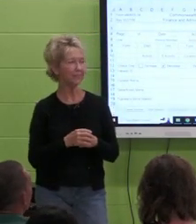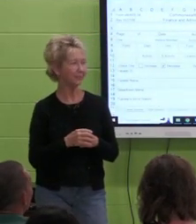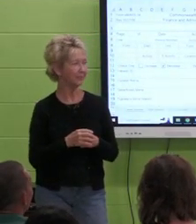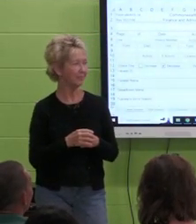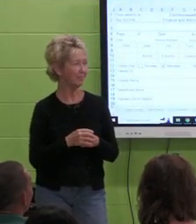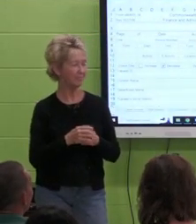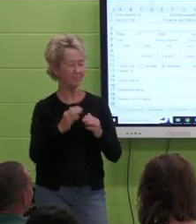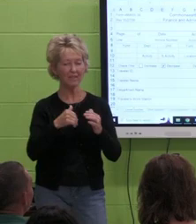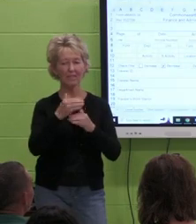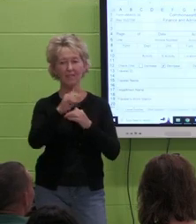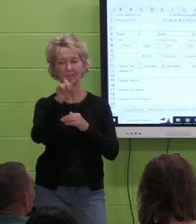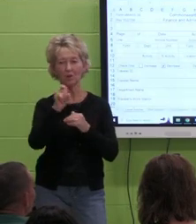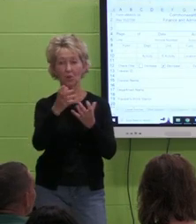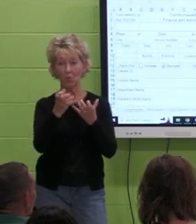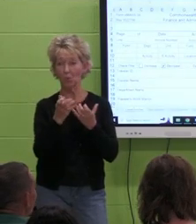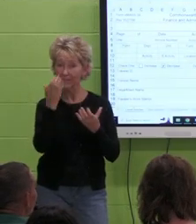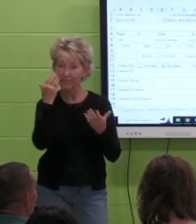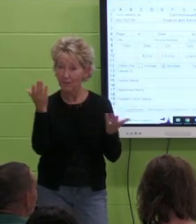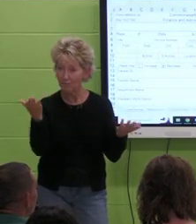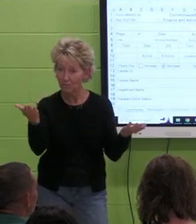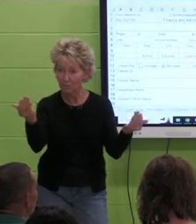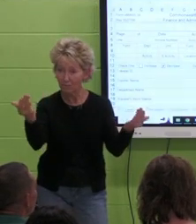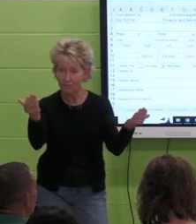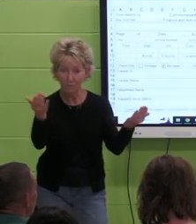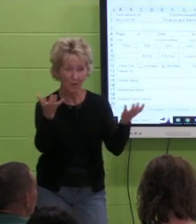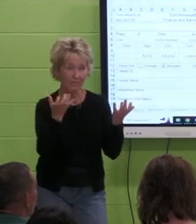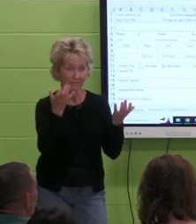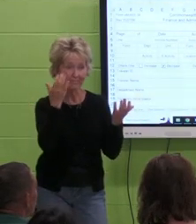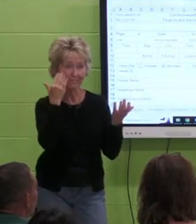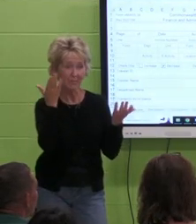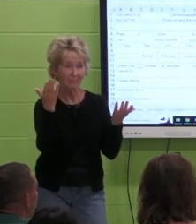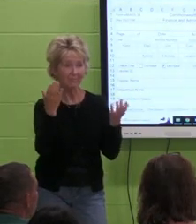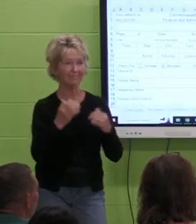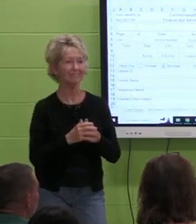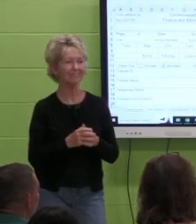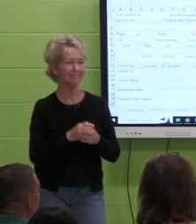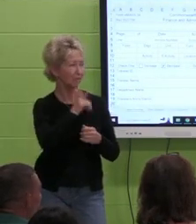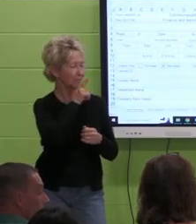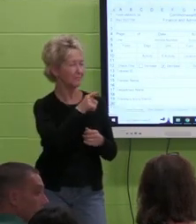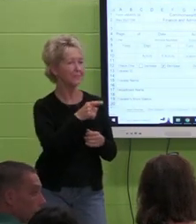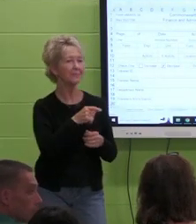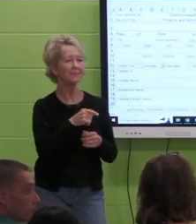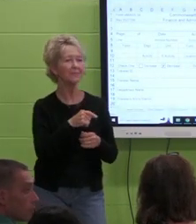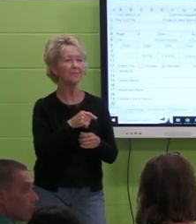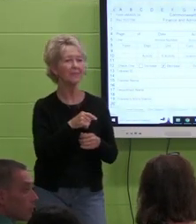guess my next question is do you want to know? sure you know yes